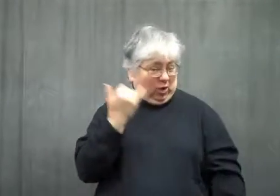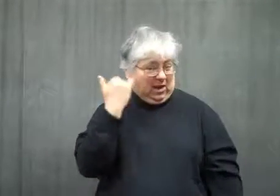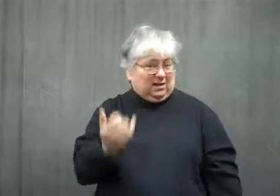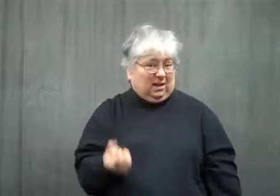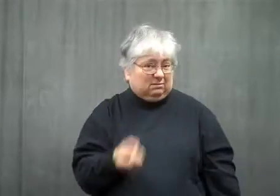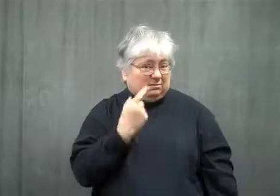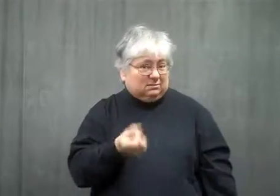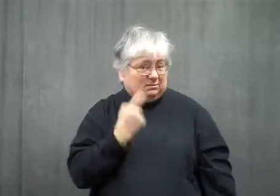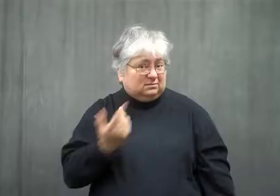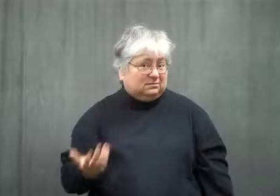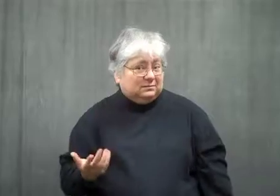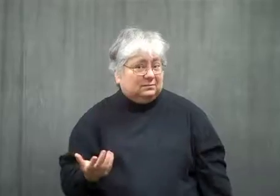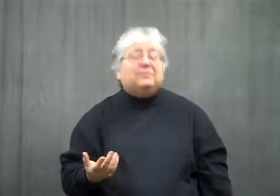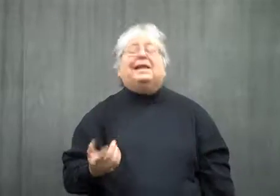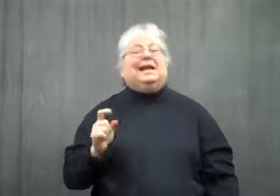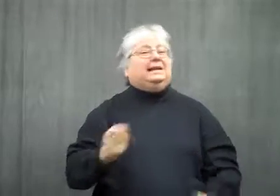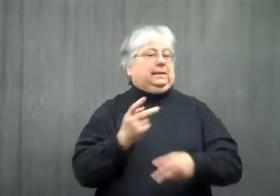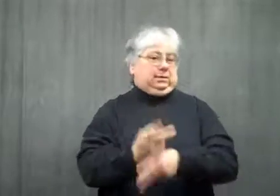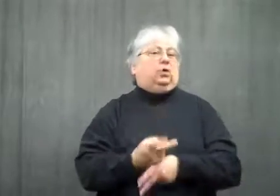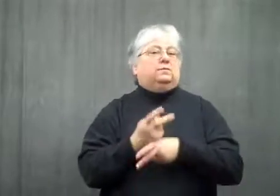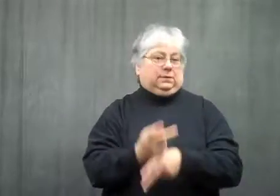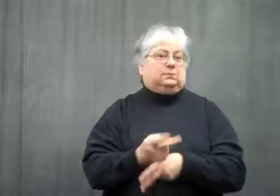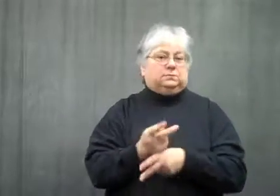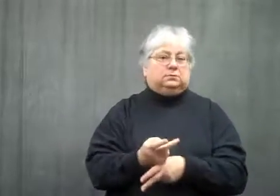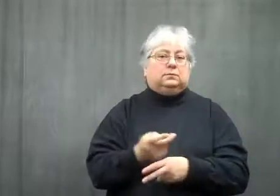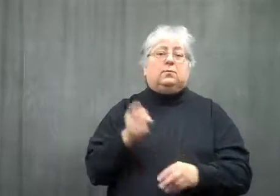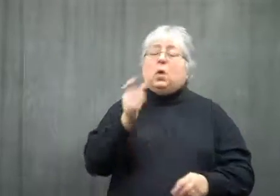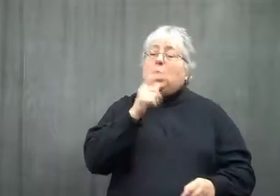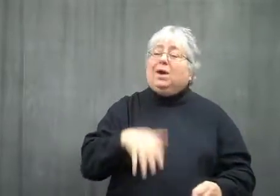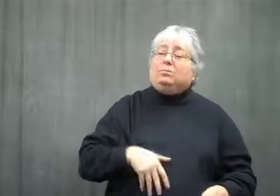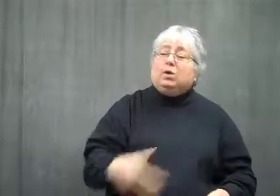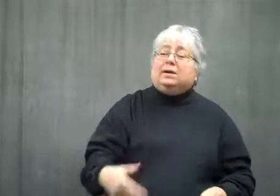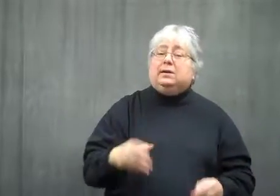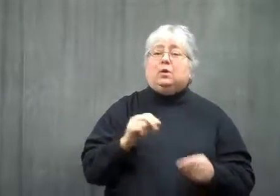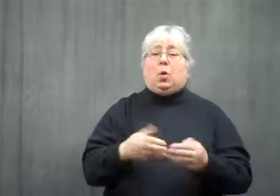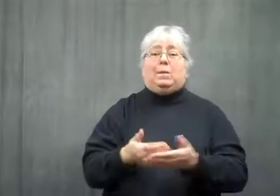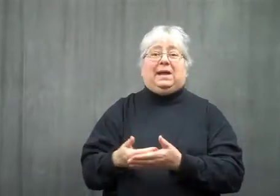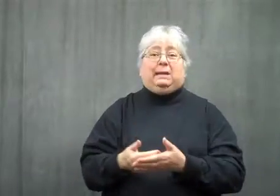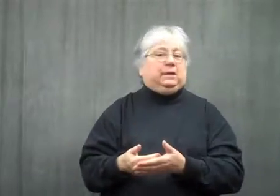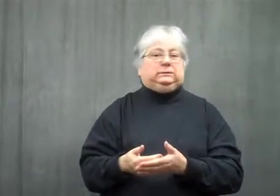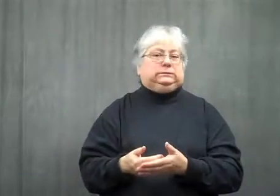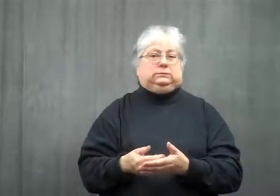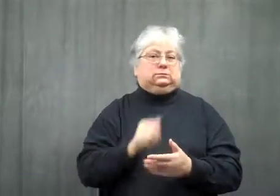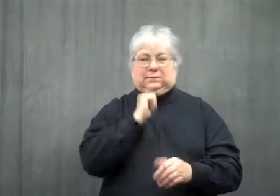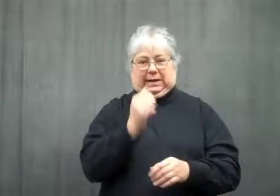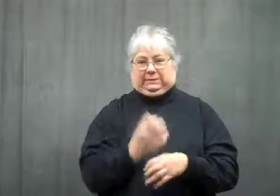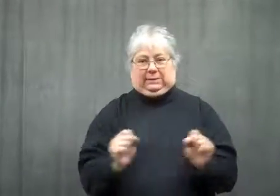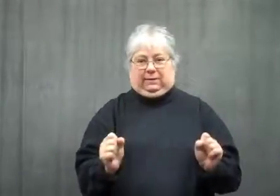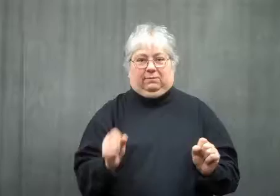Is it a good idea to be taking them? Caution is advised. Pregnant women and babies should not take them.